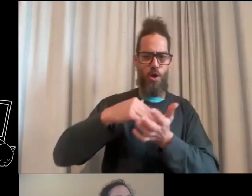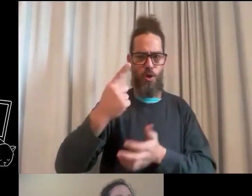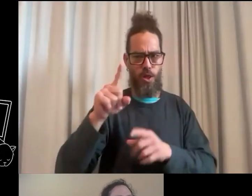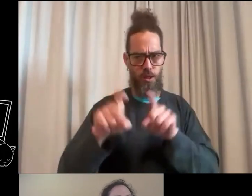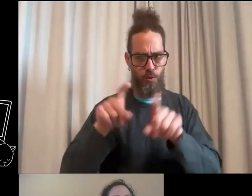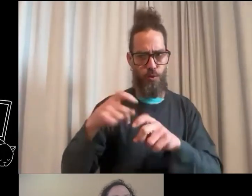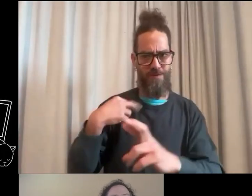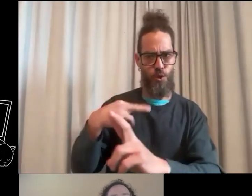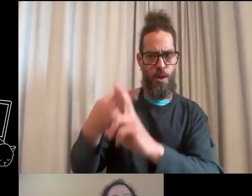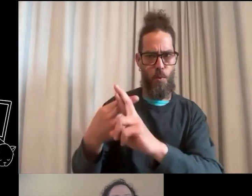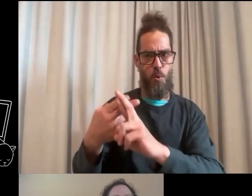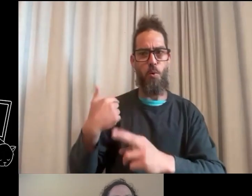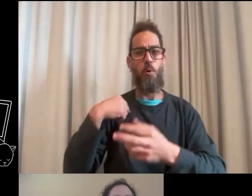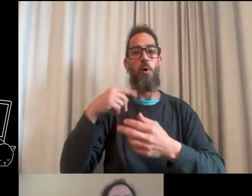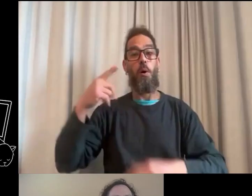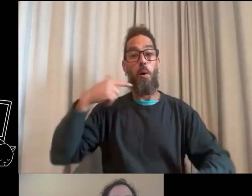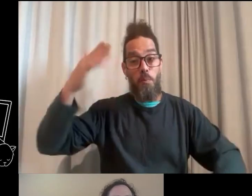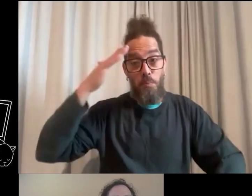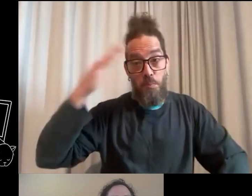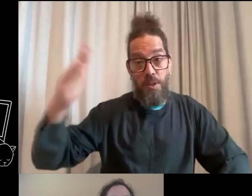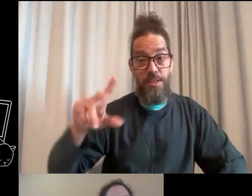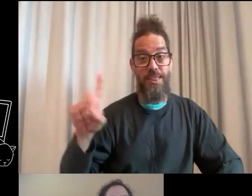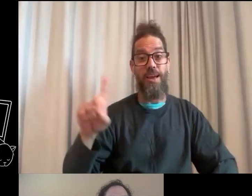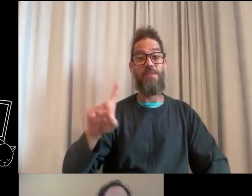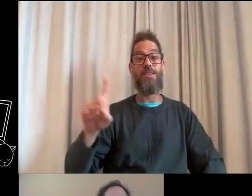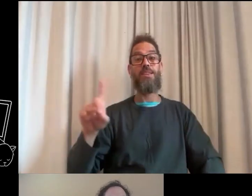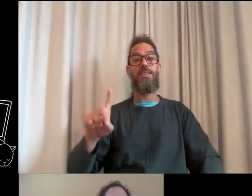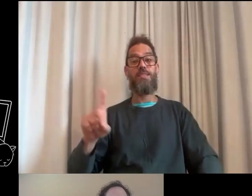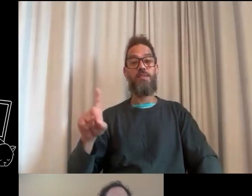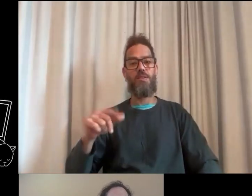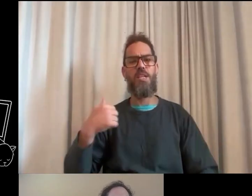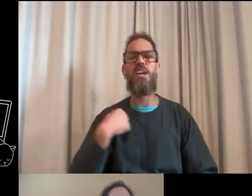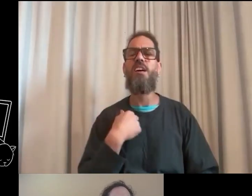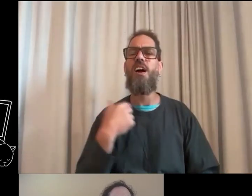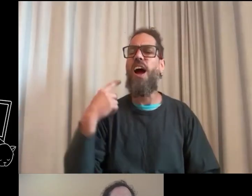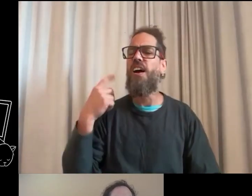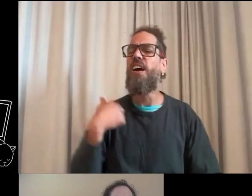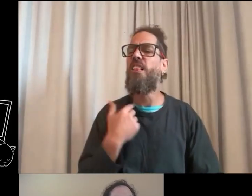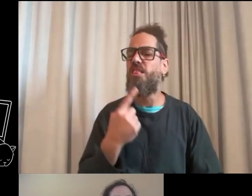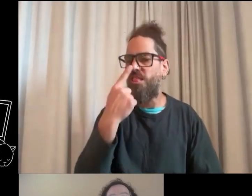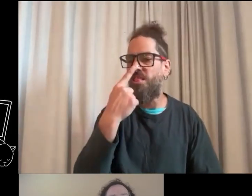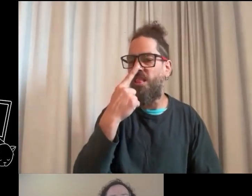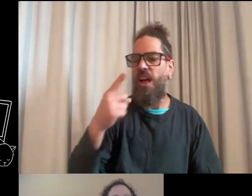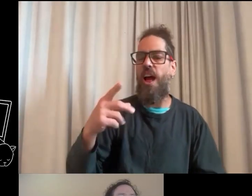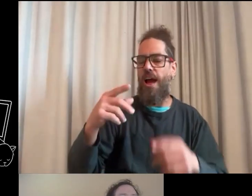Oh, there's one more question from Margarita Felicio. And her question is, or her statement is, Hi, David.